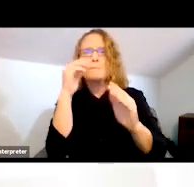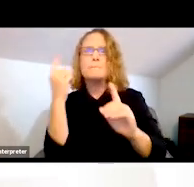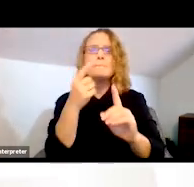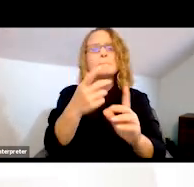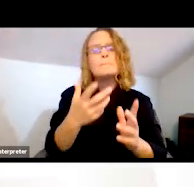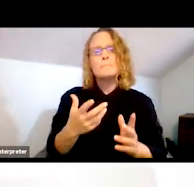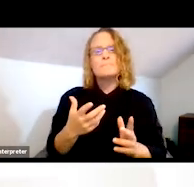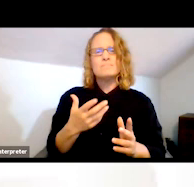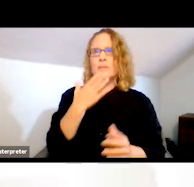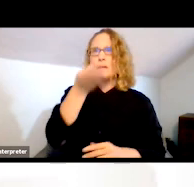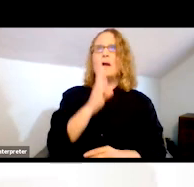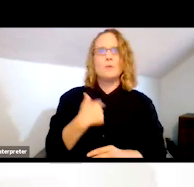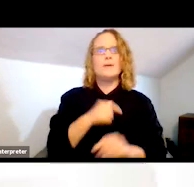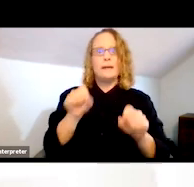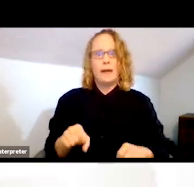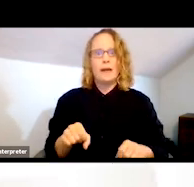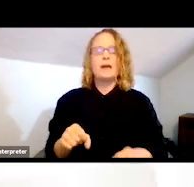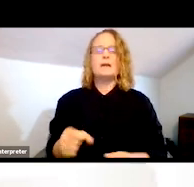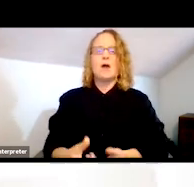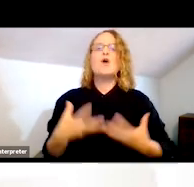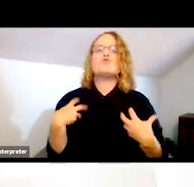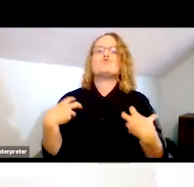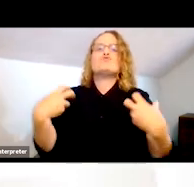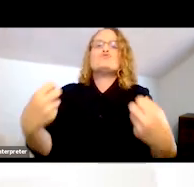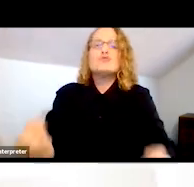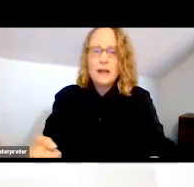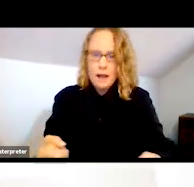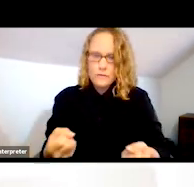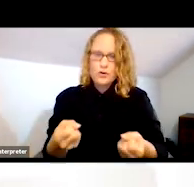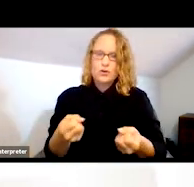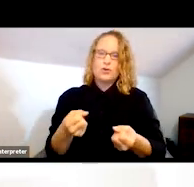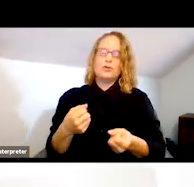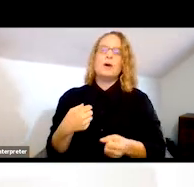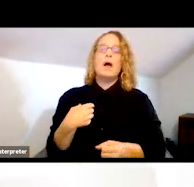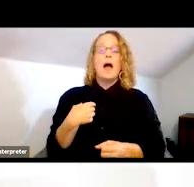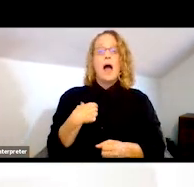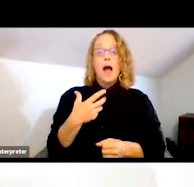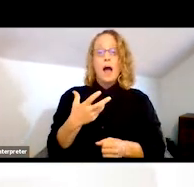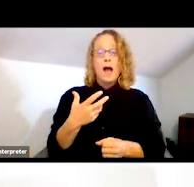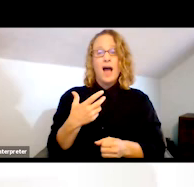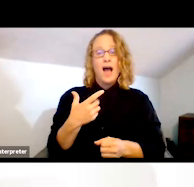what it was like, and what it's like now. I'm gonna share with you what it's like now